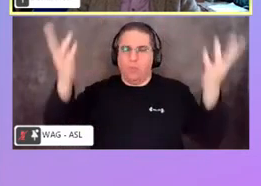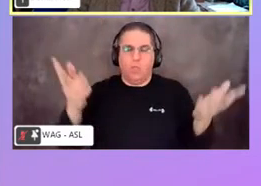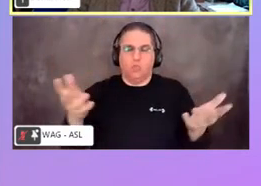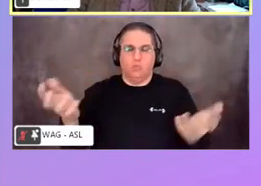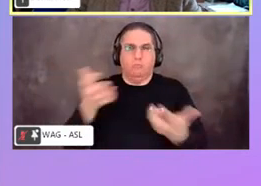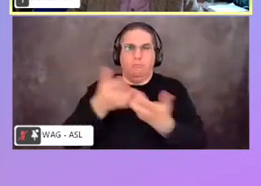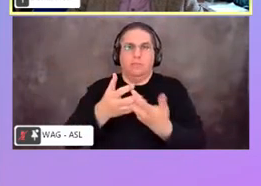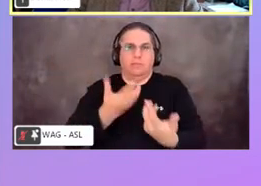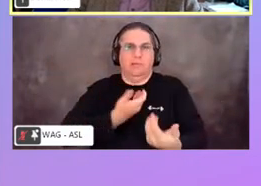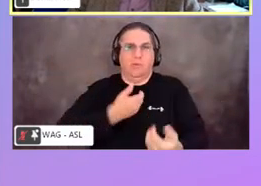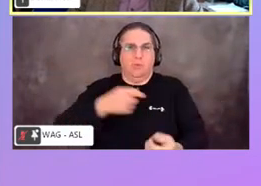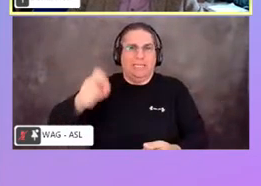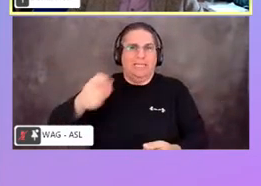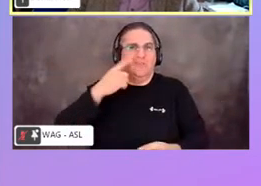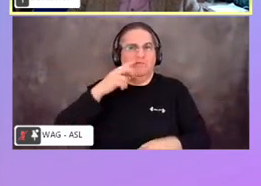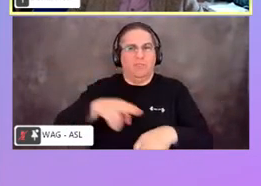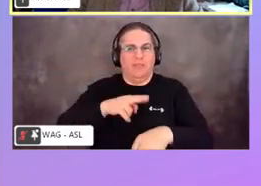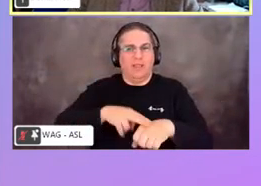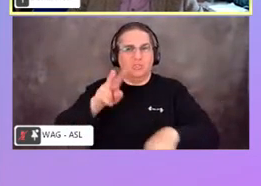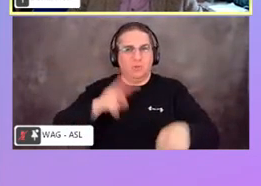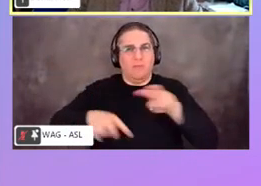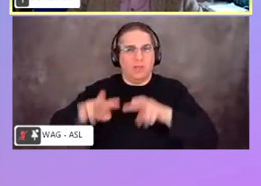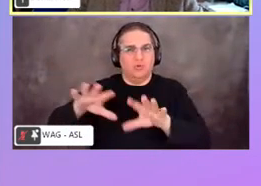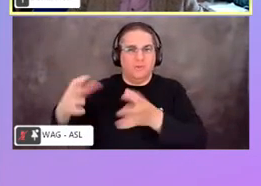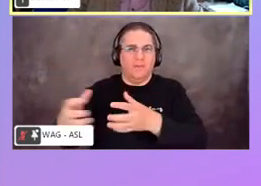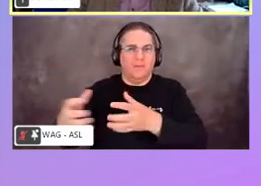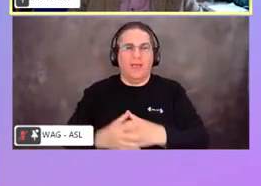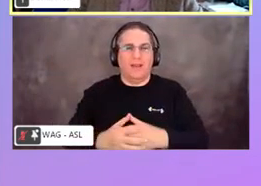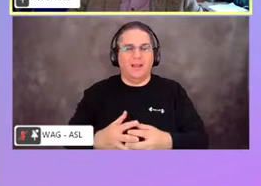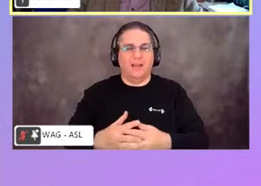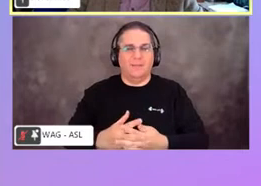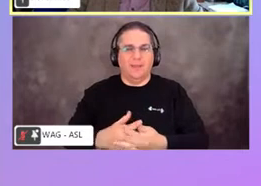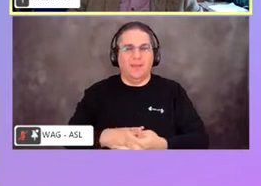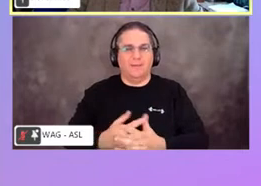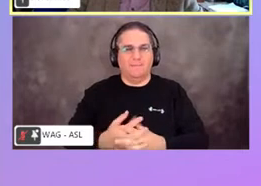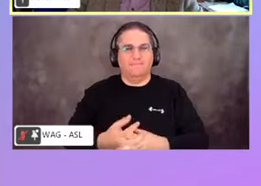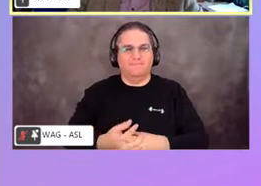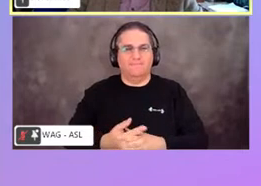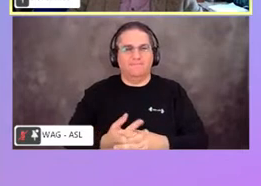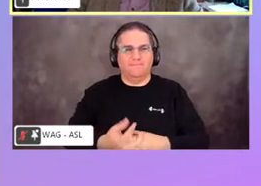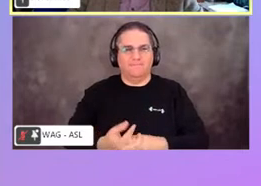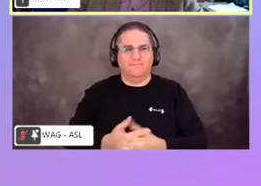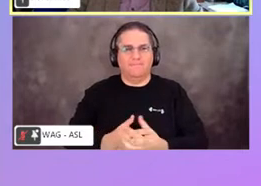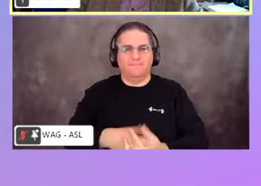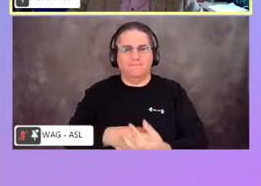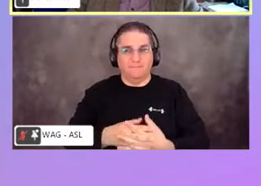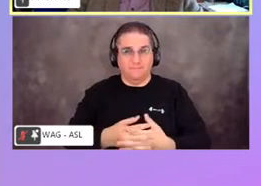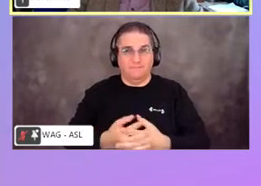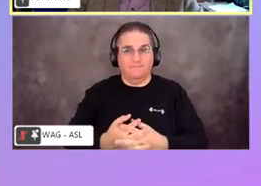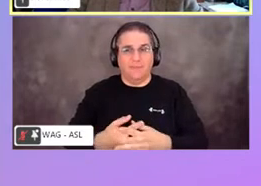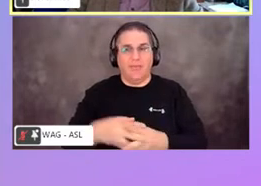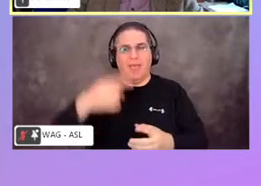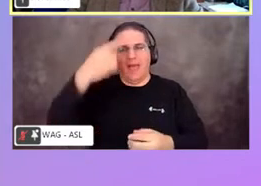partner in the future. Such as X tools, tools are particular requirements within the